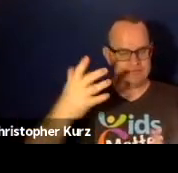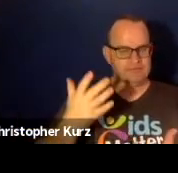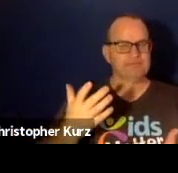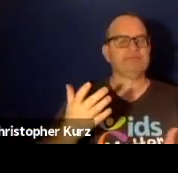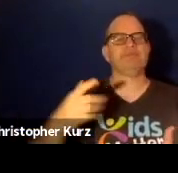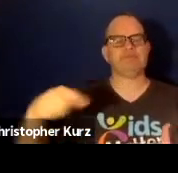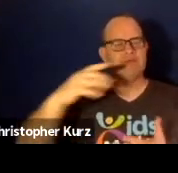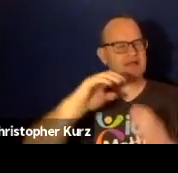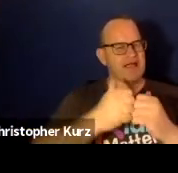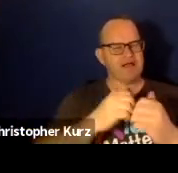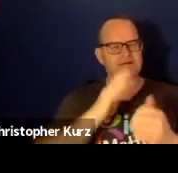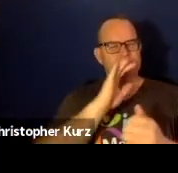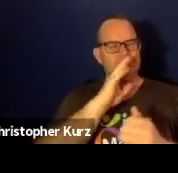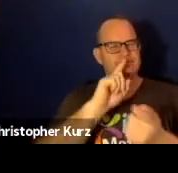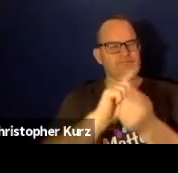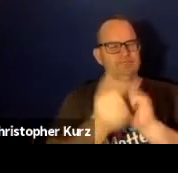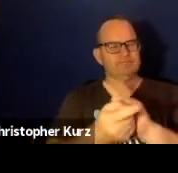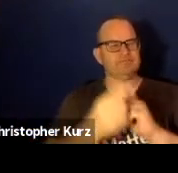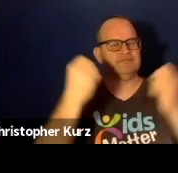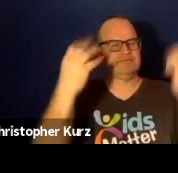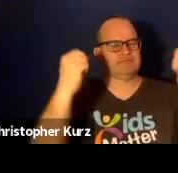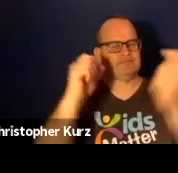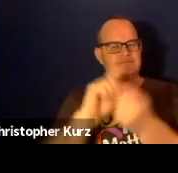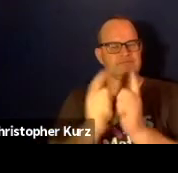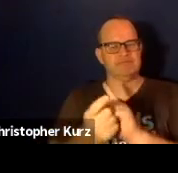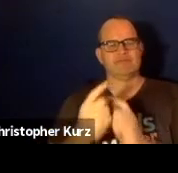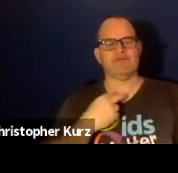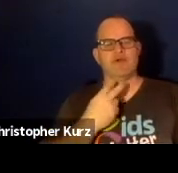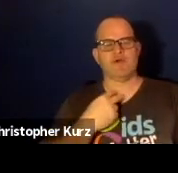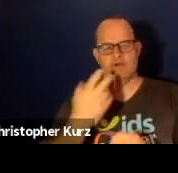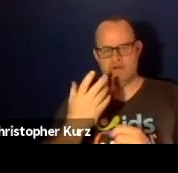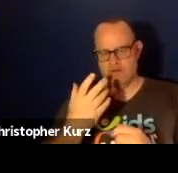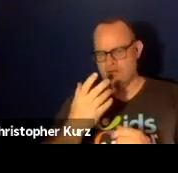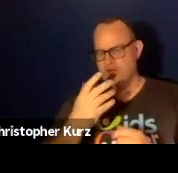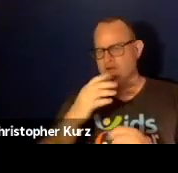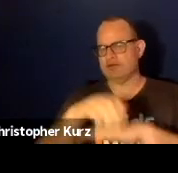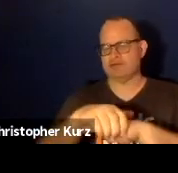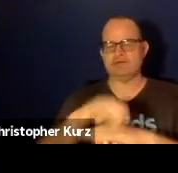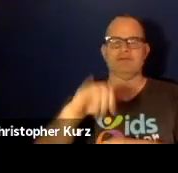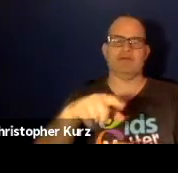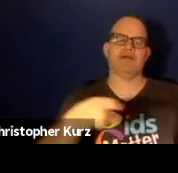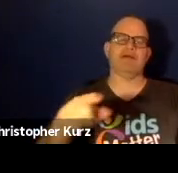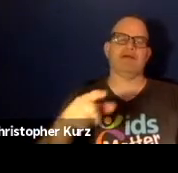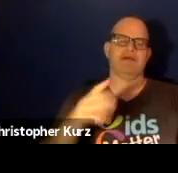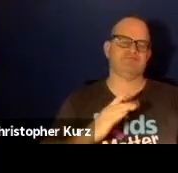but also in understanding the interplay between these languages.